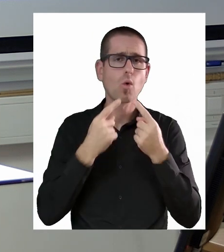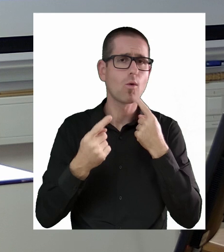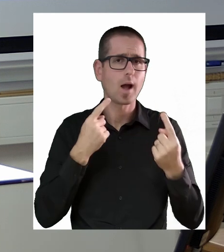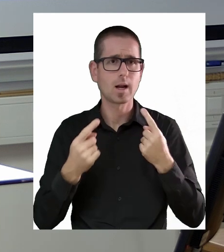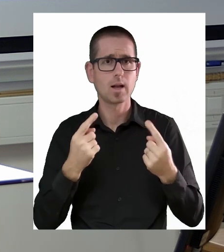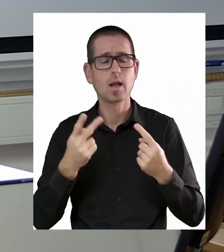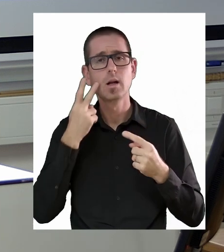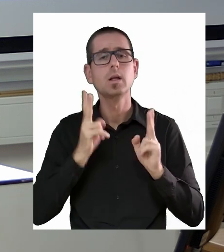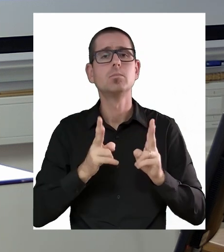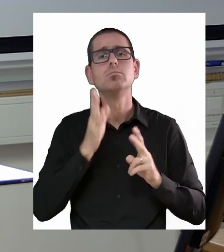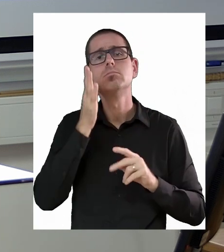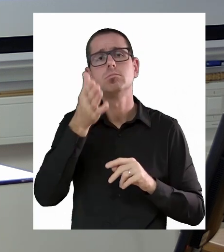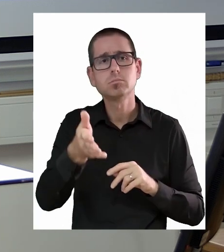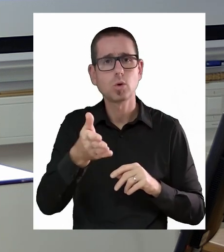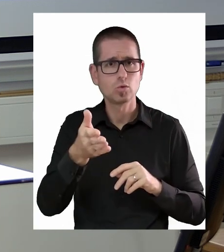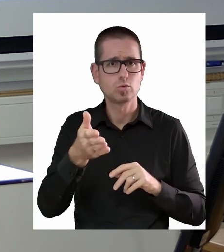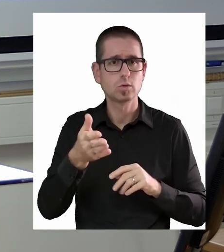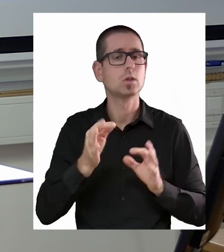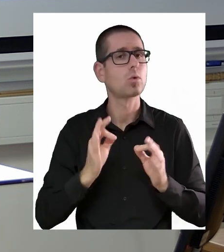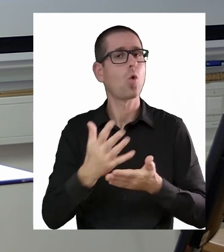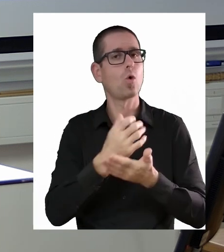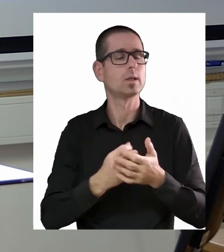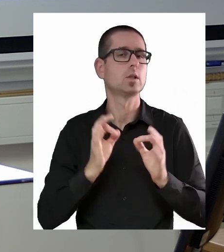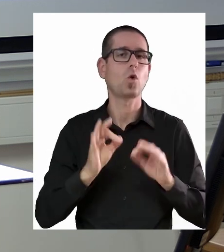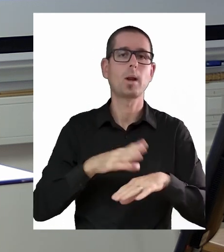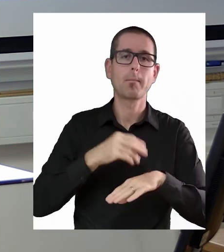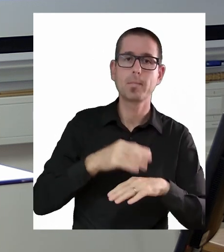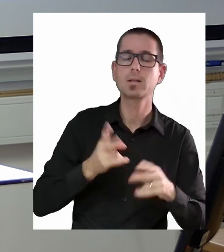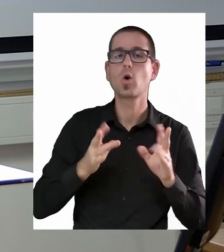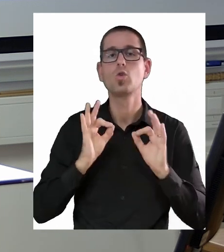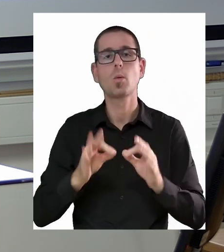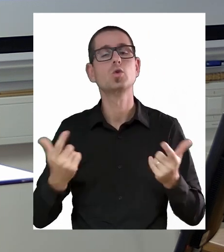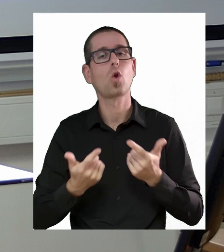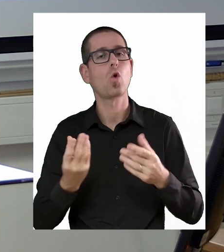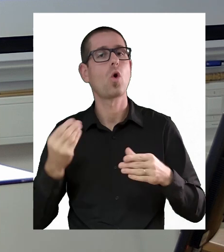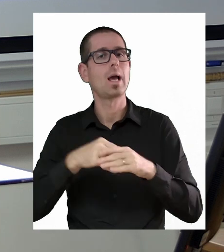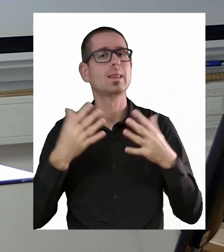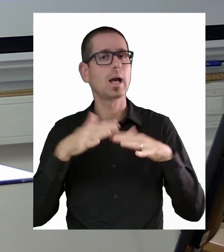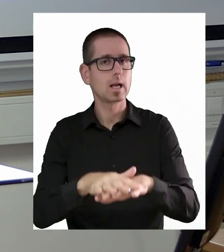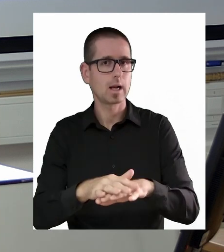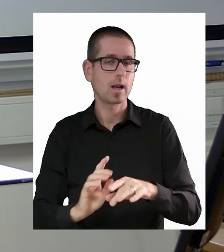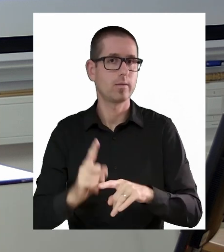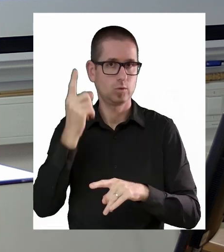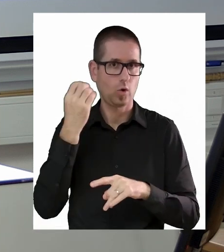potential benefits of each good practise, how well they could be integrated in higher education institutions,